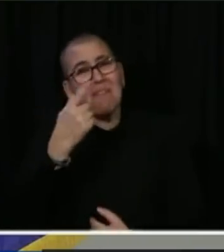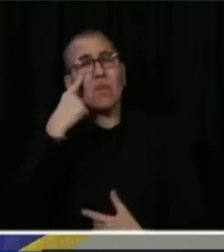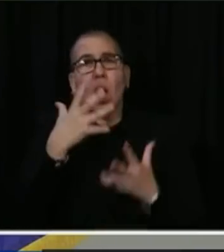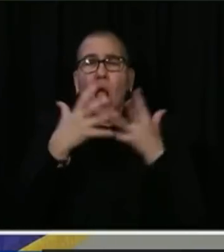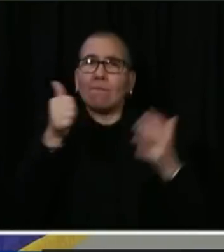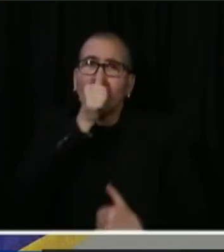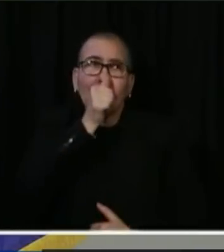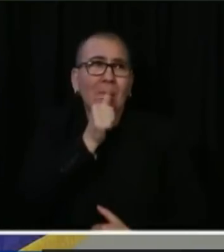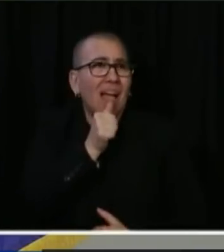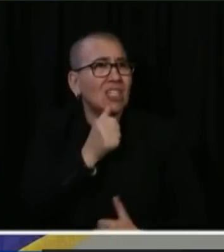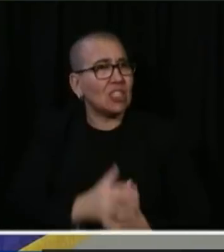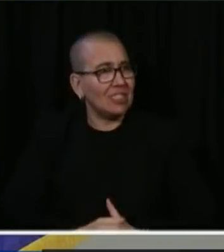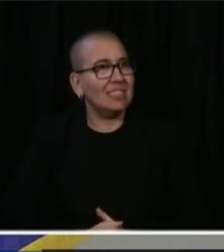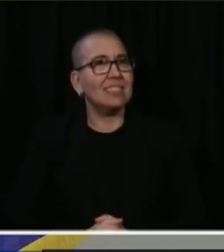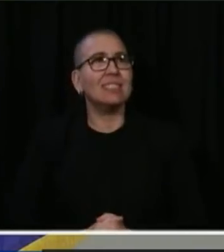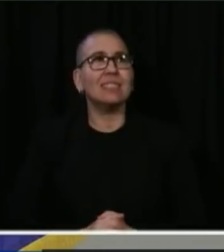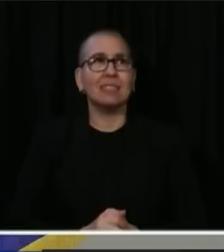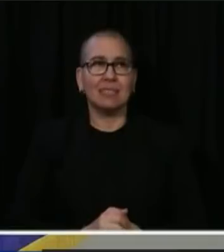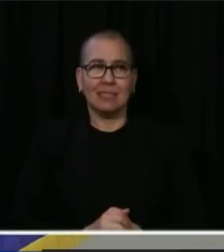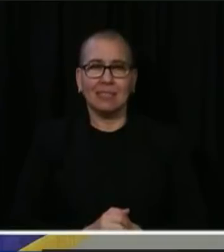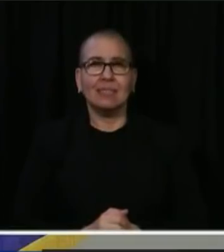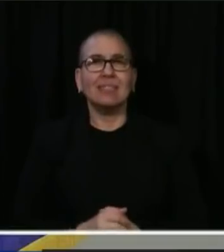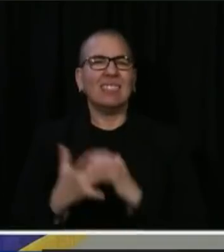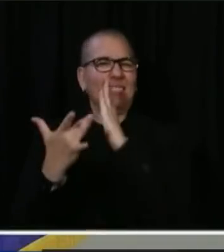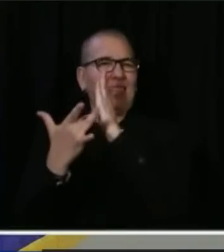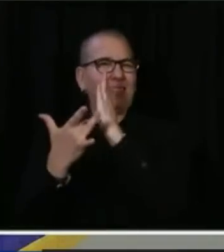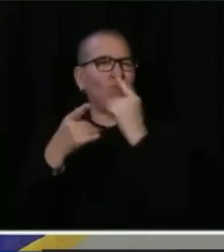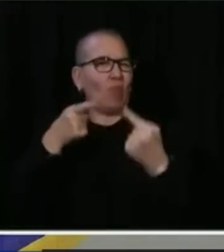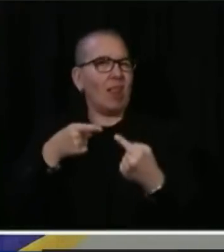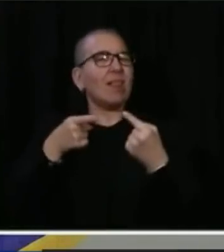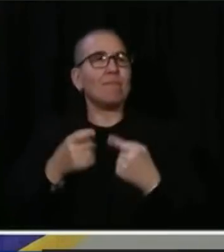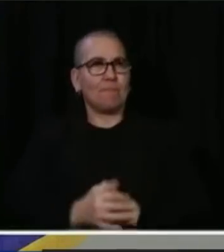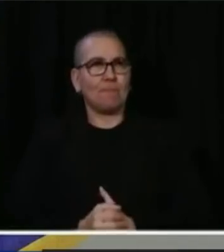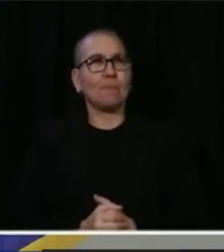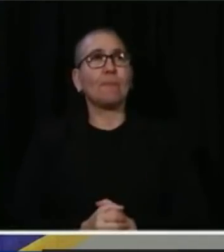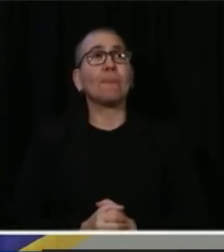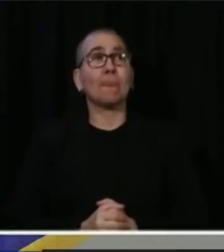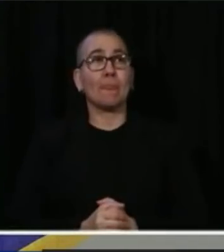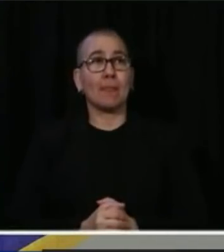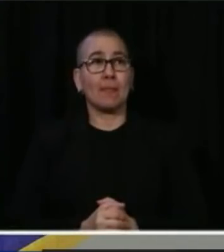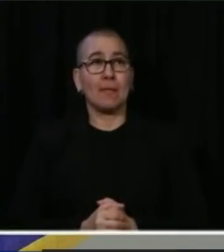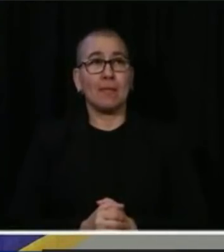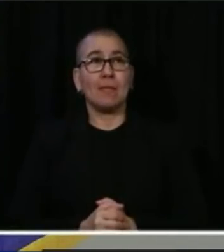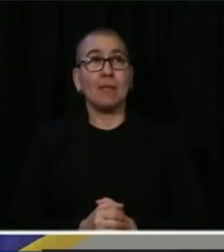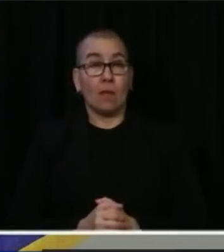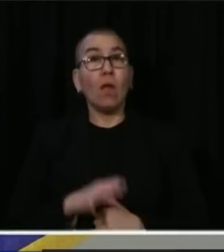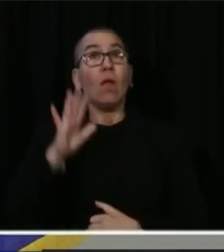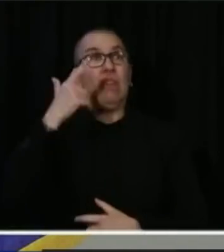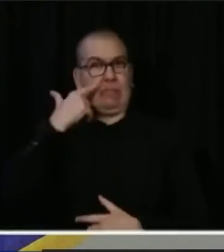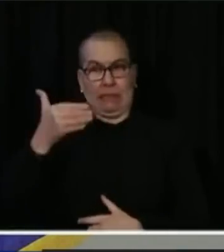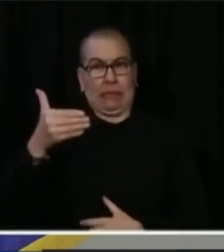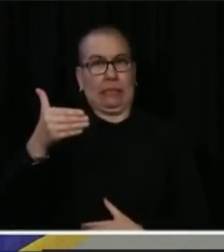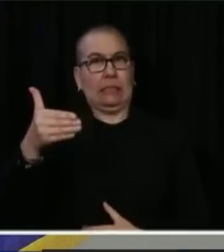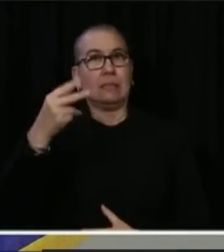REMEMBER THOSE WILLING TO RAISE THEIR HAND AND GIVE THEIR LIFE FOR DEMOCRACY OF THIS COUNTRY